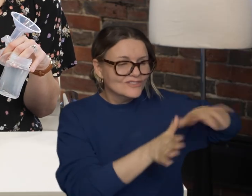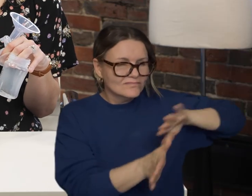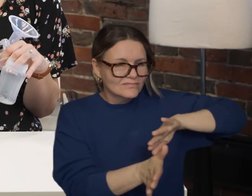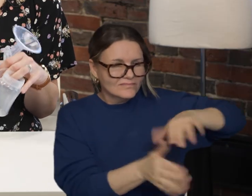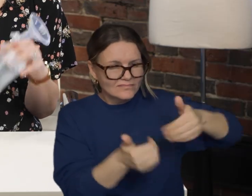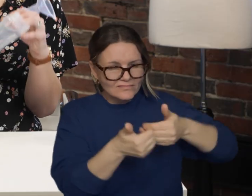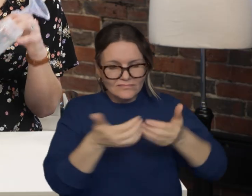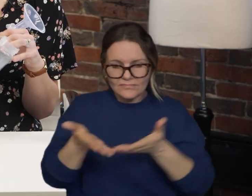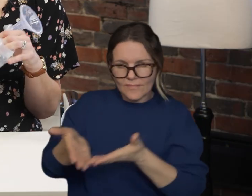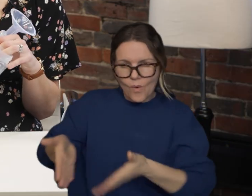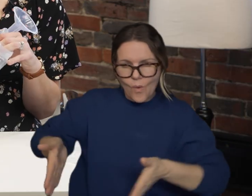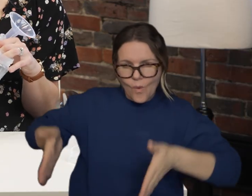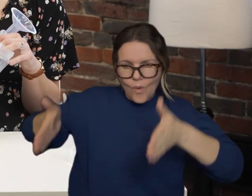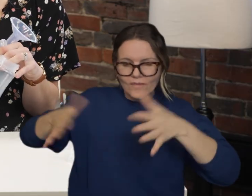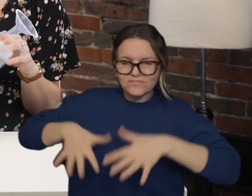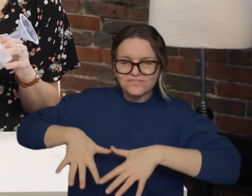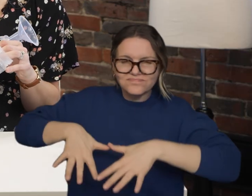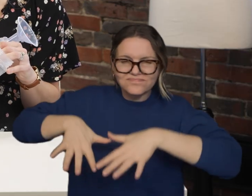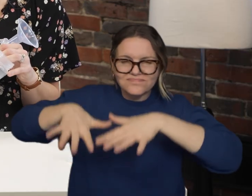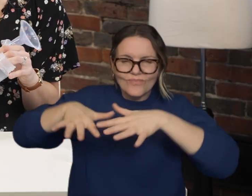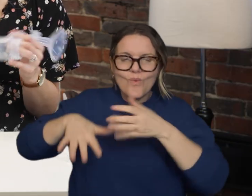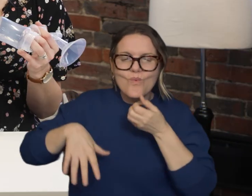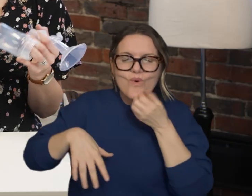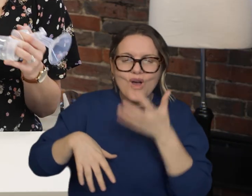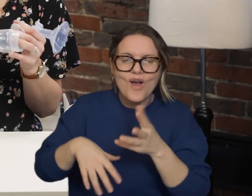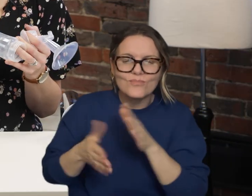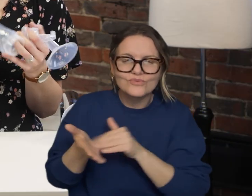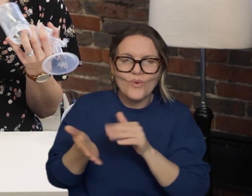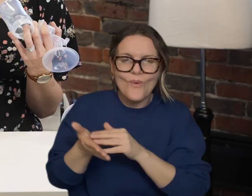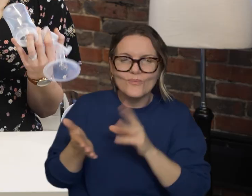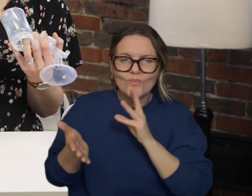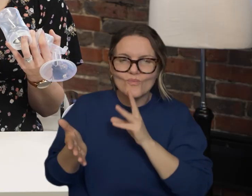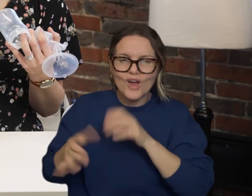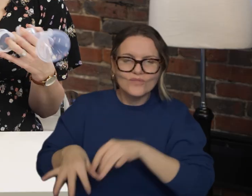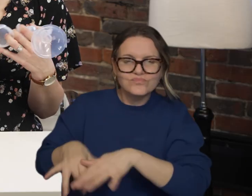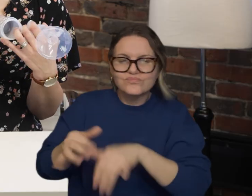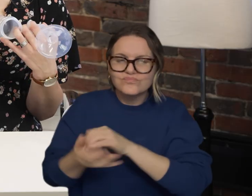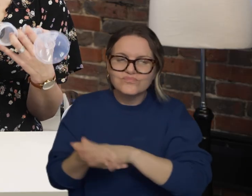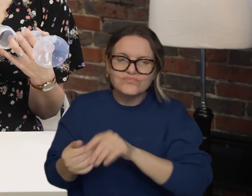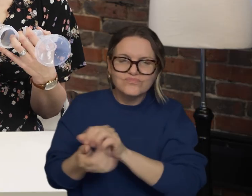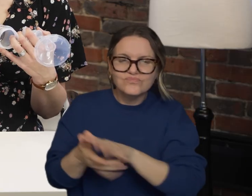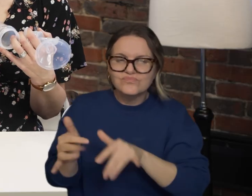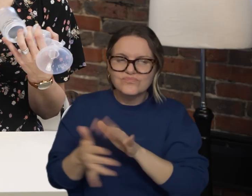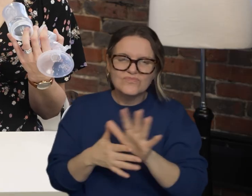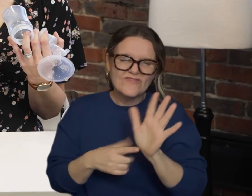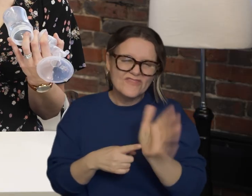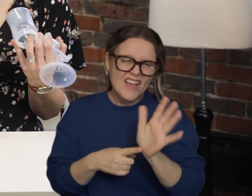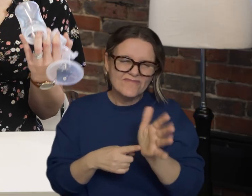soapy water and let your part soak for 5 minutes wash as you normally would rinse with clear water